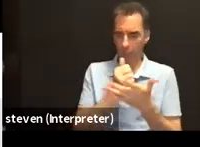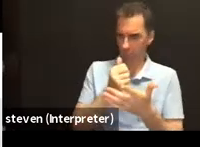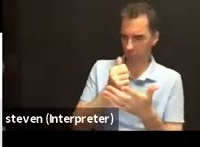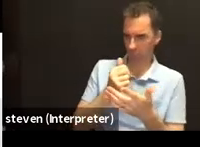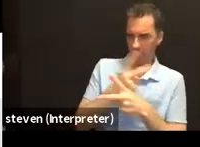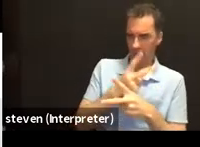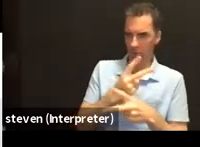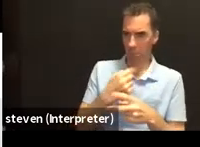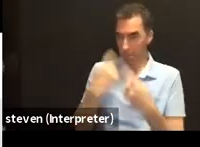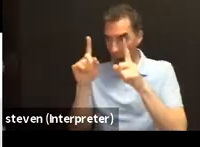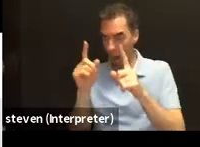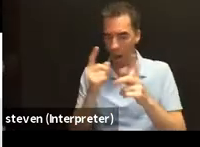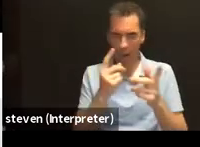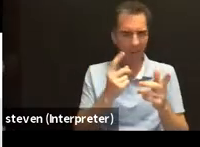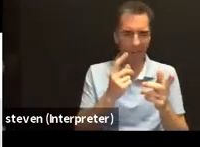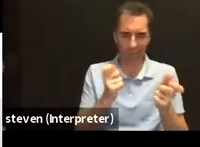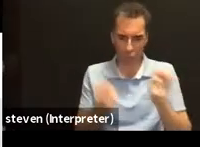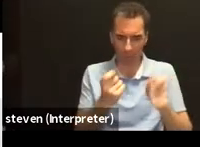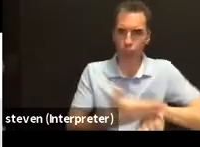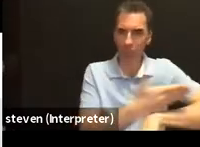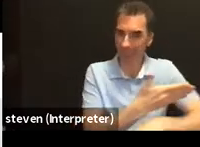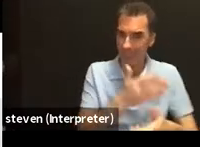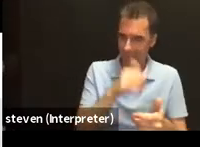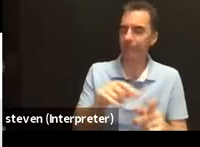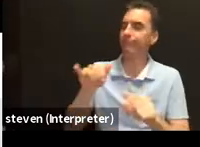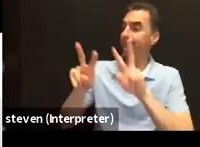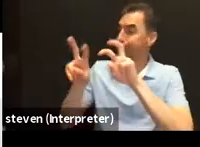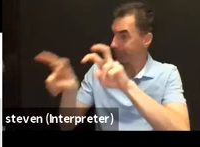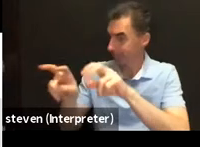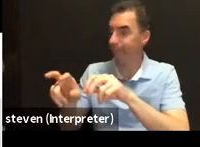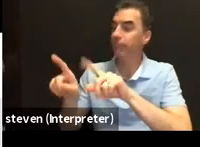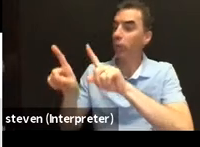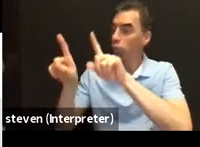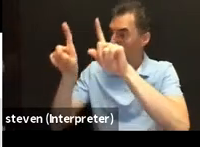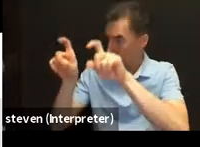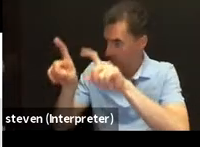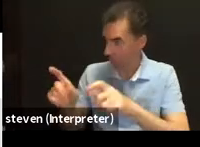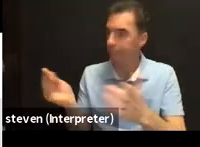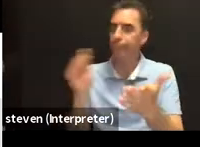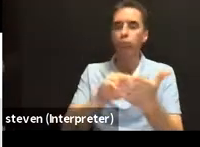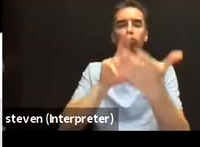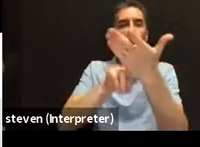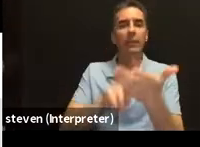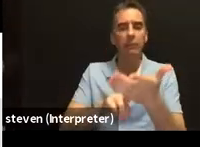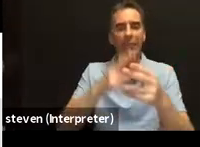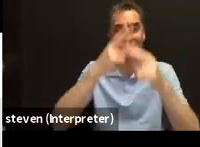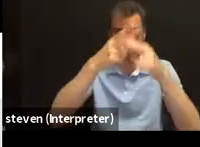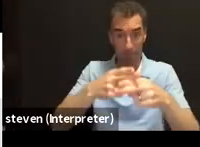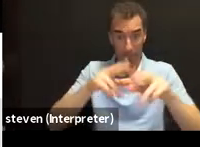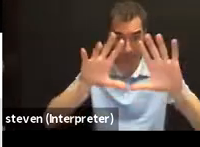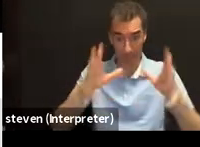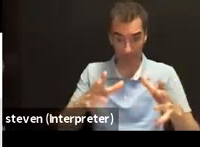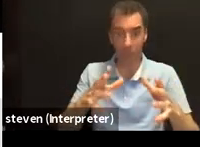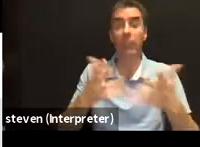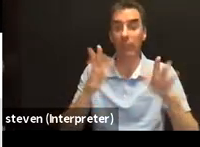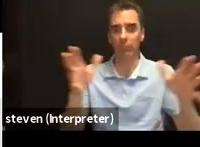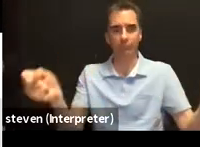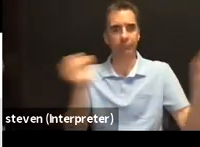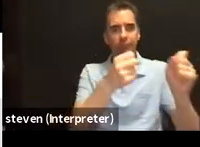maria.rodriguez: Once it says they complete a survey, they can enter into a registry or divine nameless, and there are assigned a navigator. So the navigator essentially is the one providing